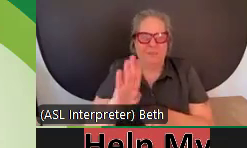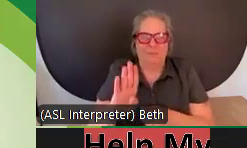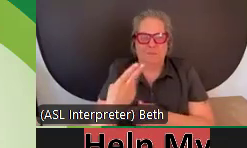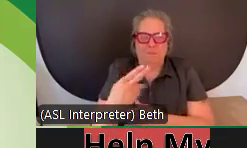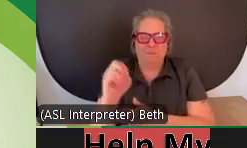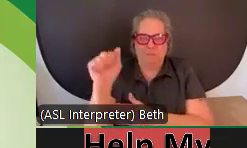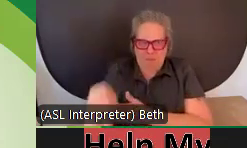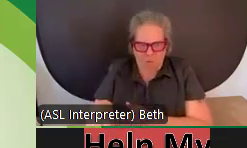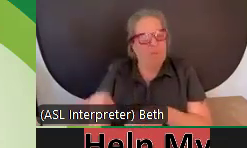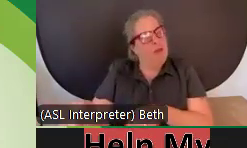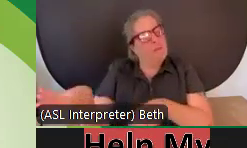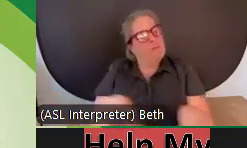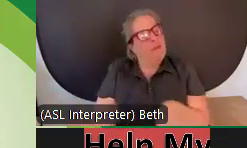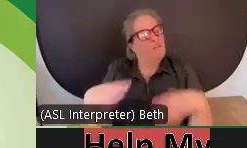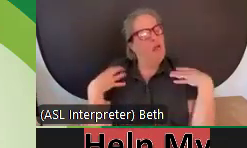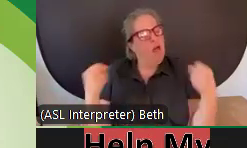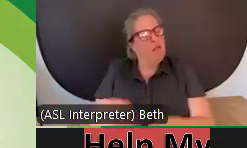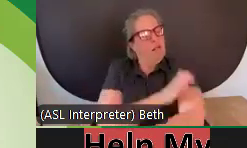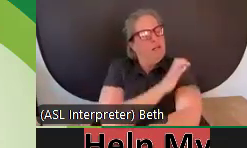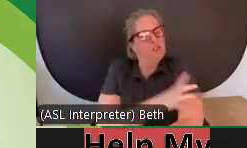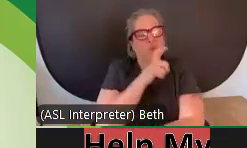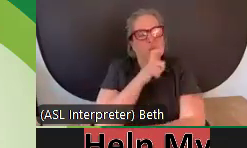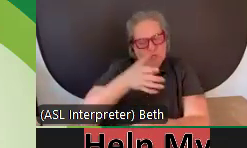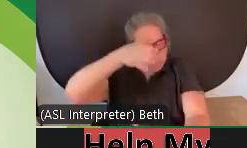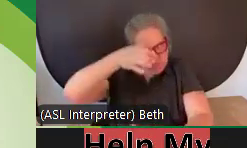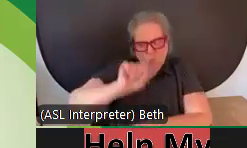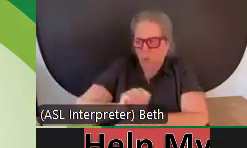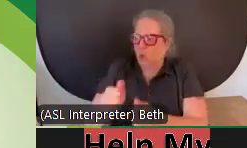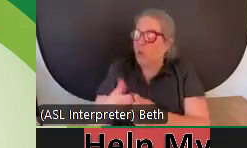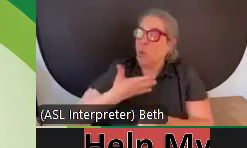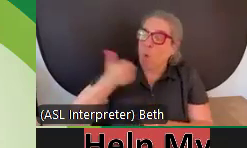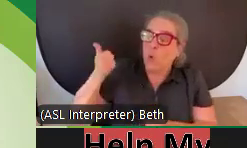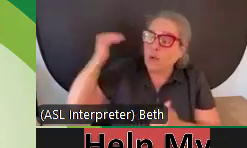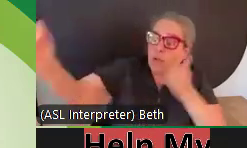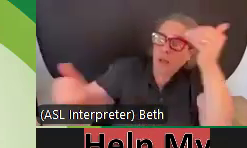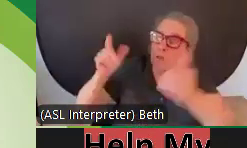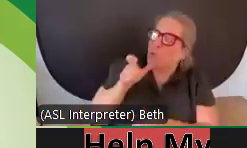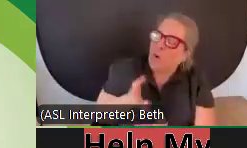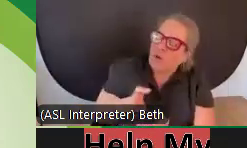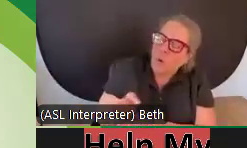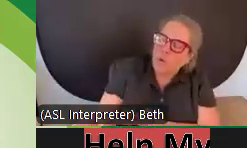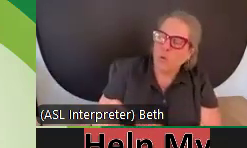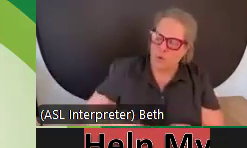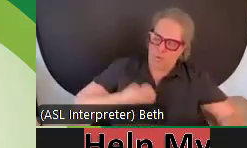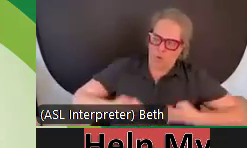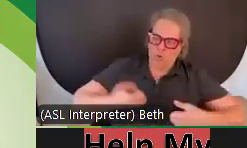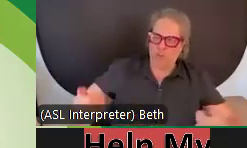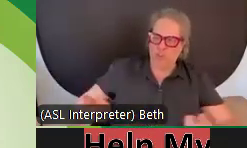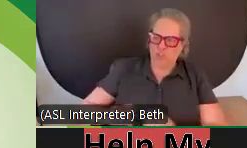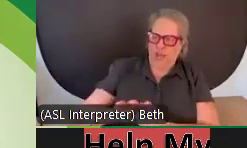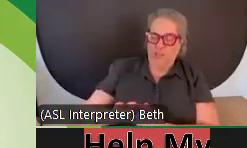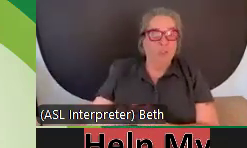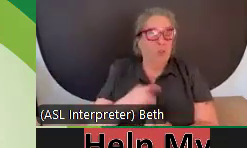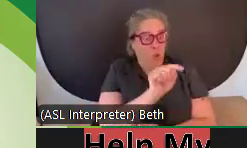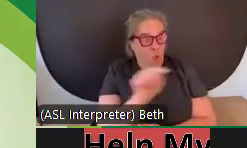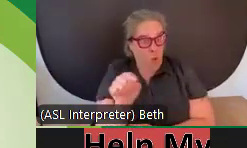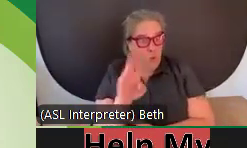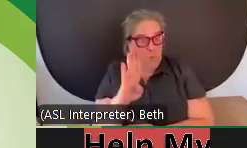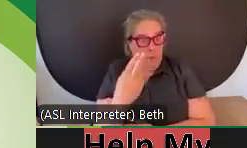So through the program, behavioral health clinicians work with aolder adults experiencing emotional challenges, and they can come to you, which is a big benefit.